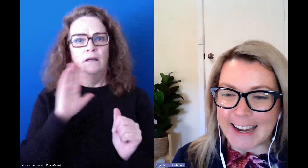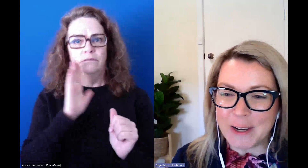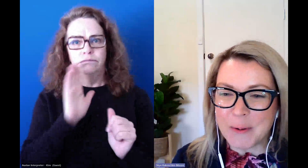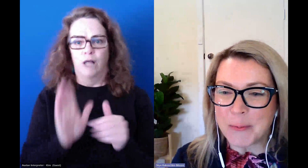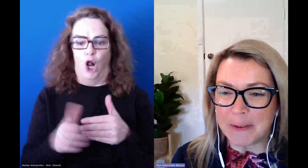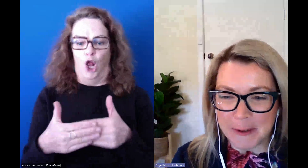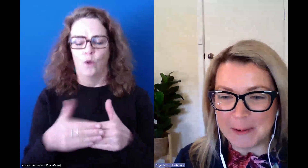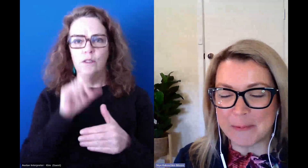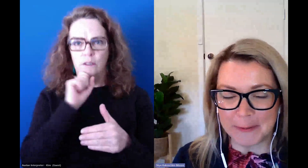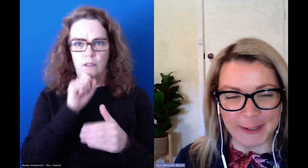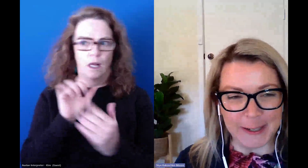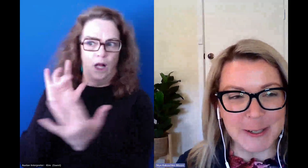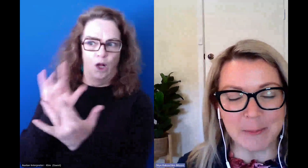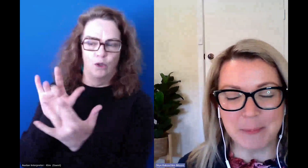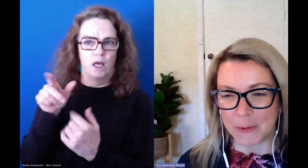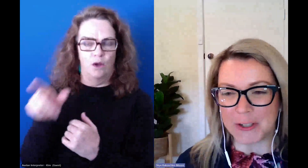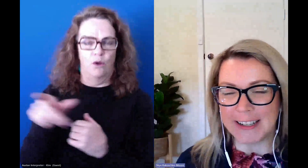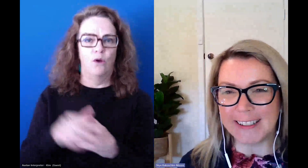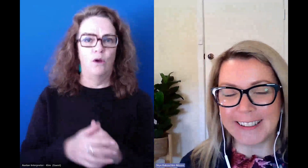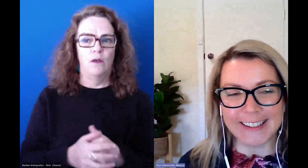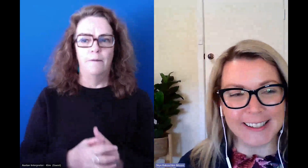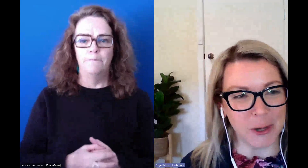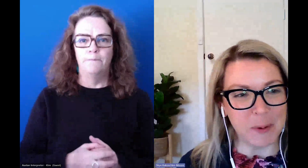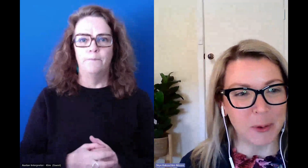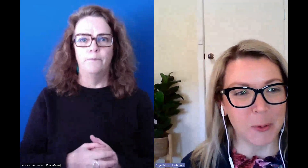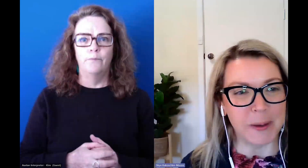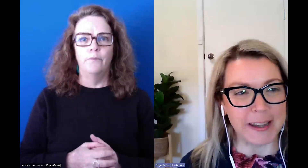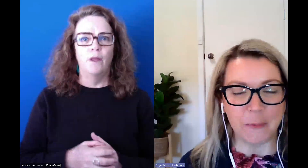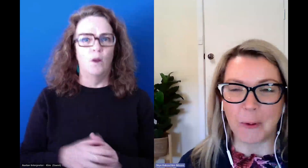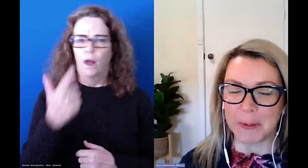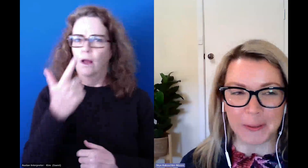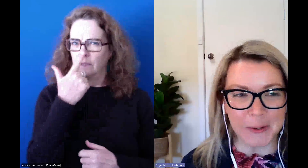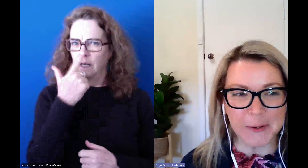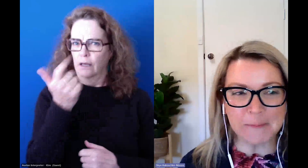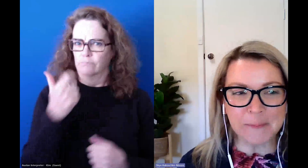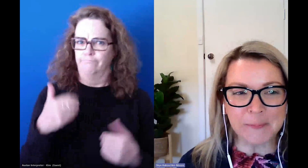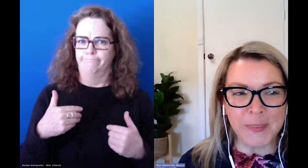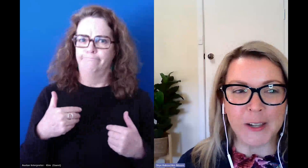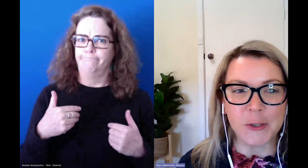Today we're really privileged to be launching this DREAM Employment Network with you and